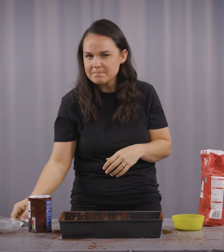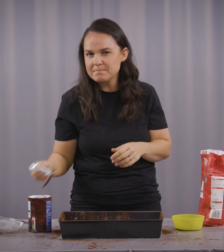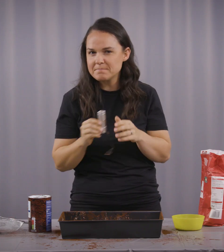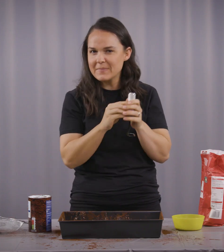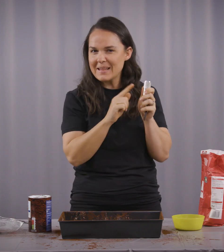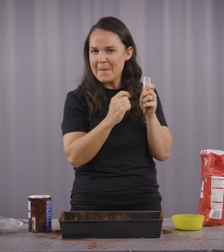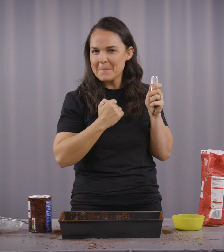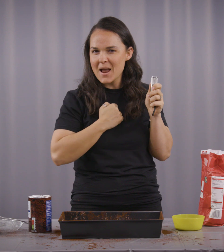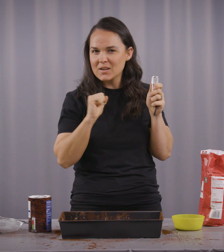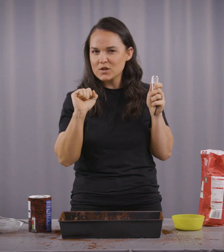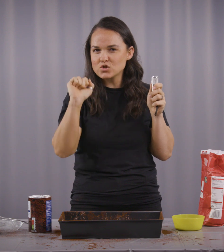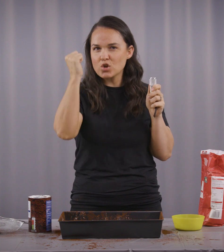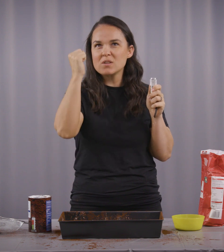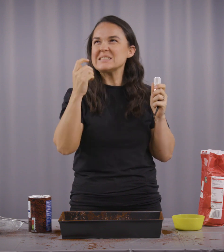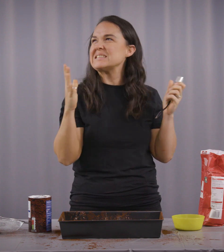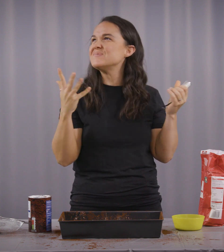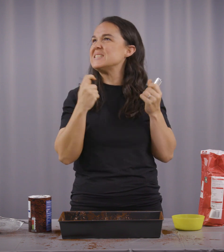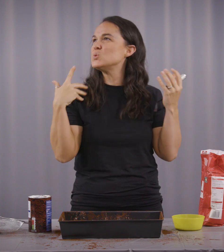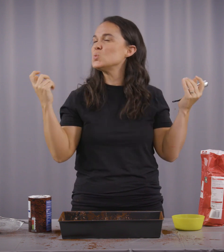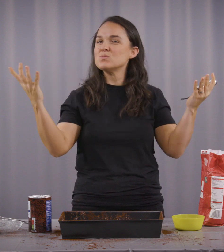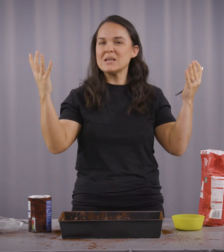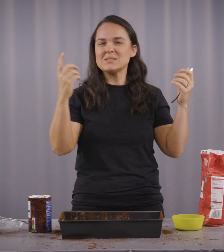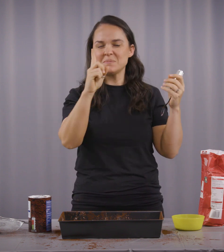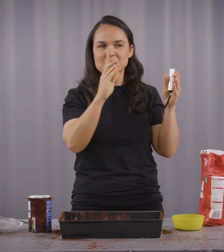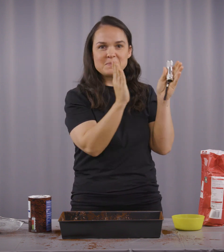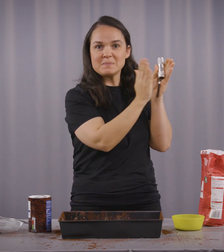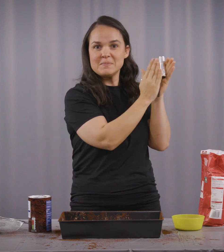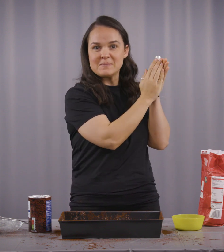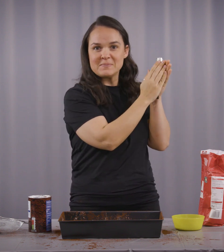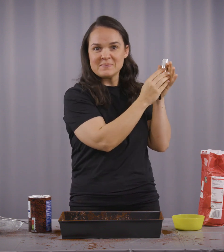Now this torch is going to be my sun. Hmm, it's too bright in here.